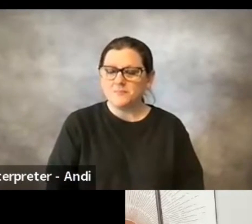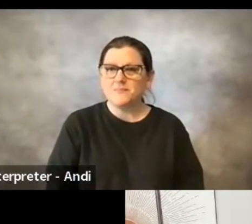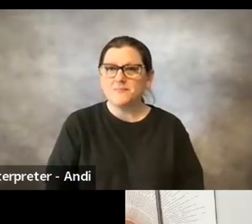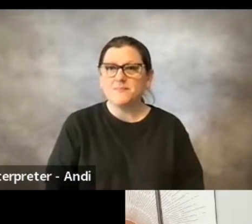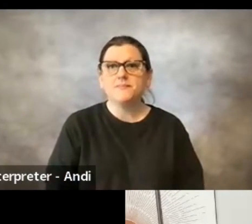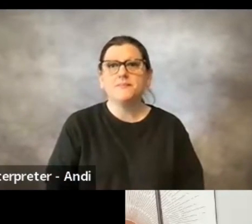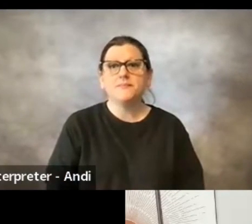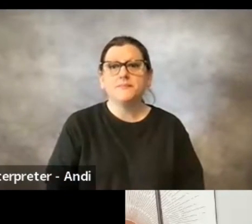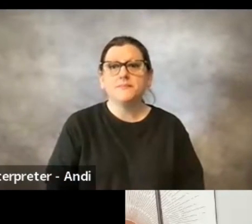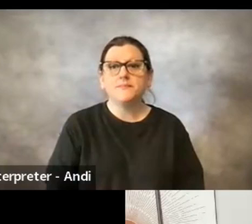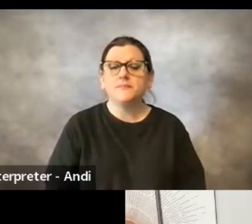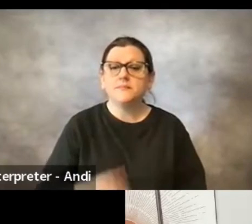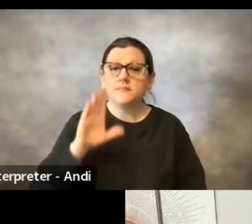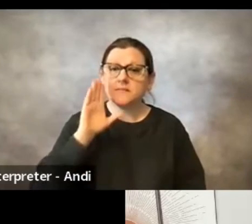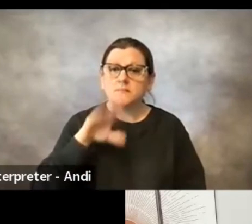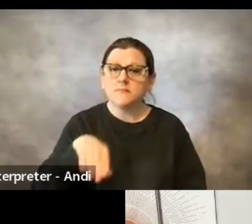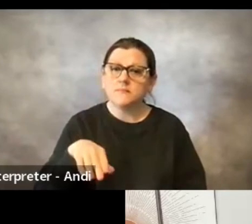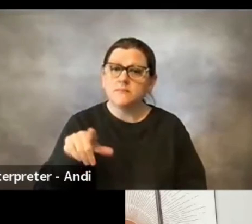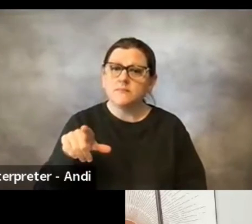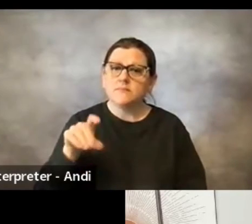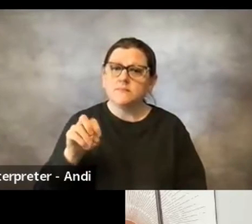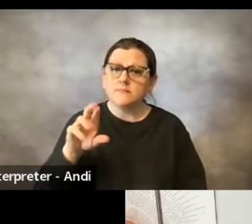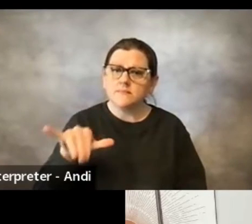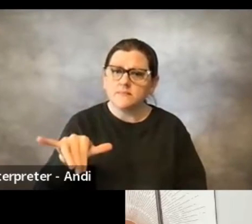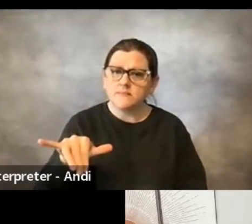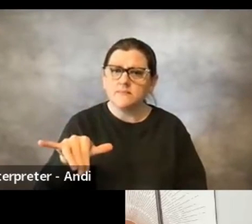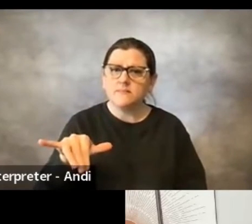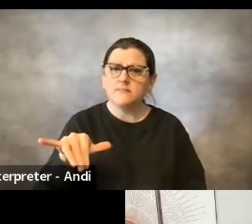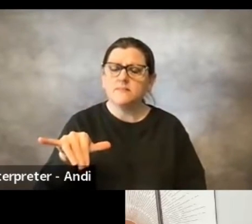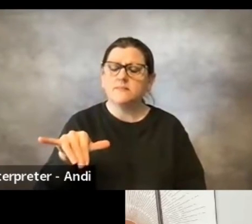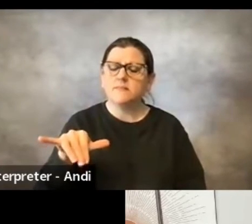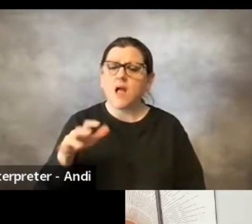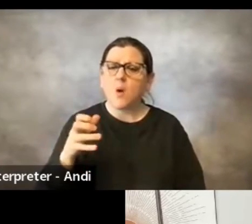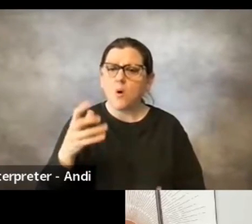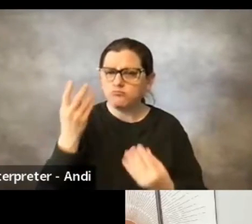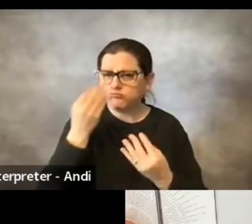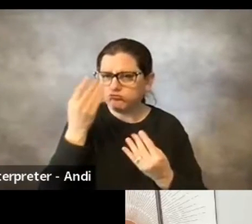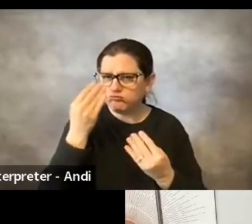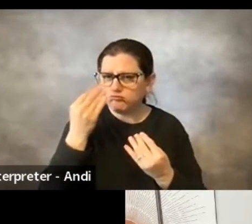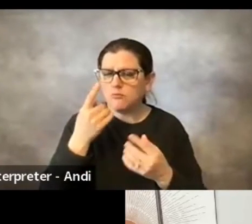you know, Mary, I, I wanted to maybe think a little bit about what the LINK Center is evolving